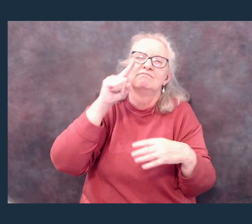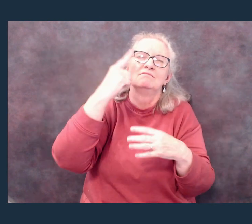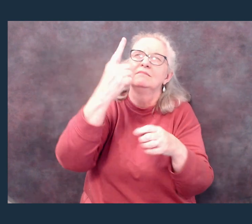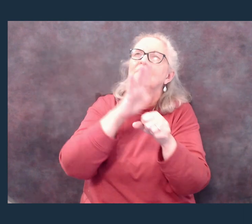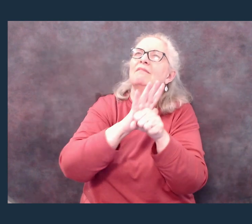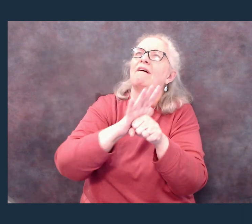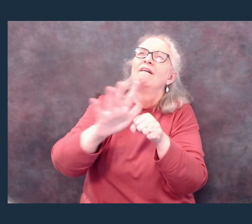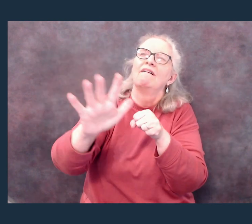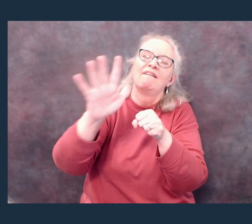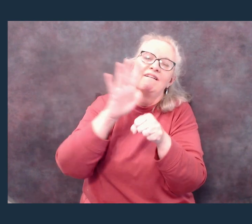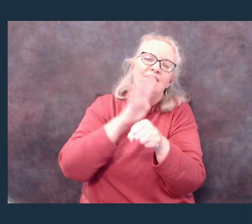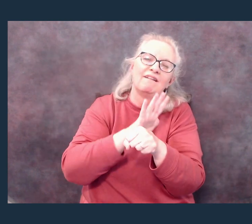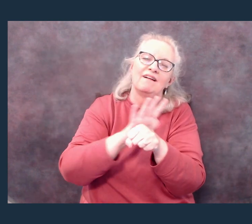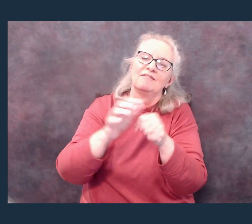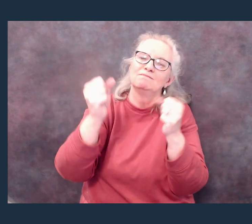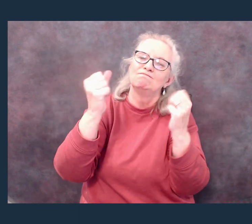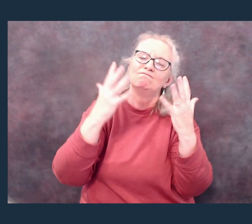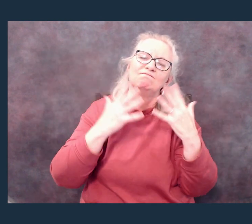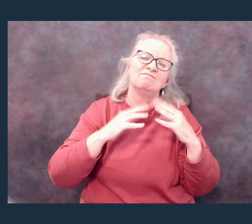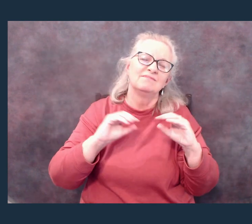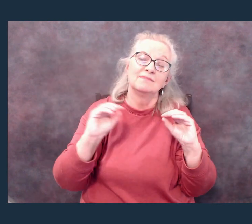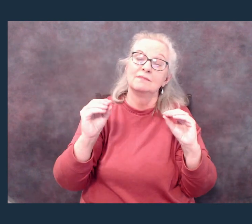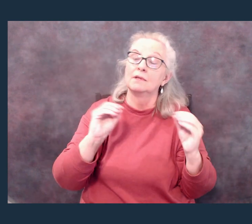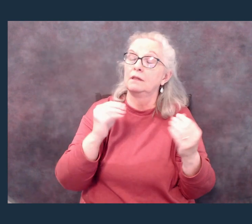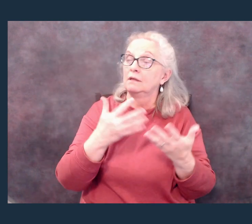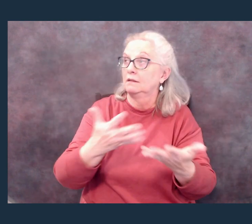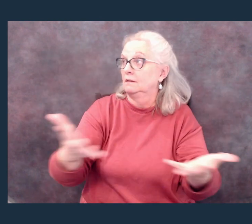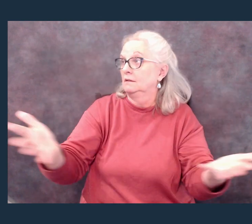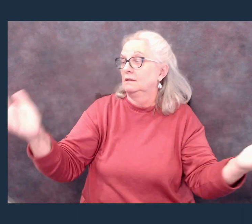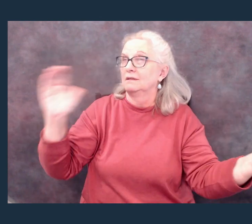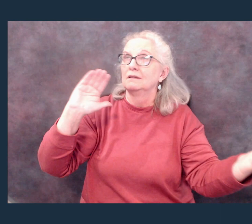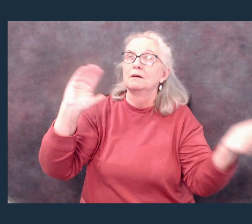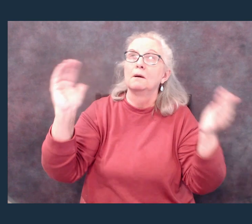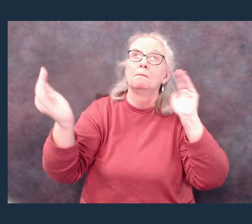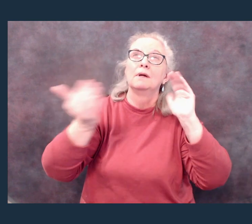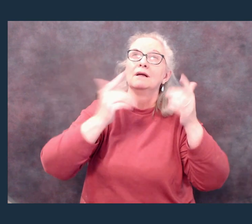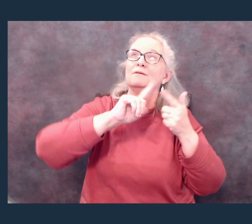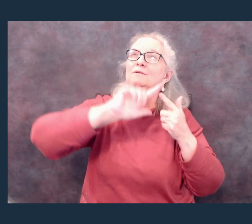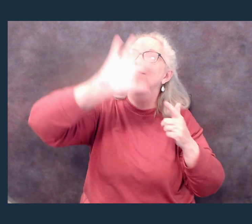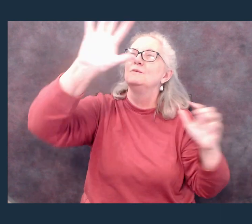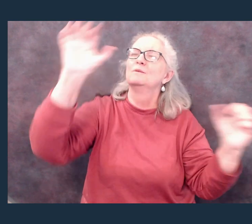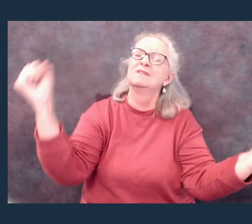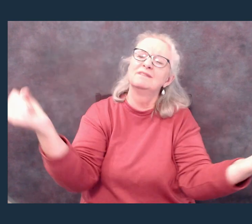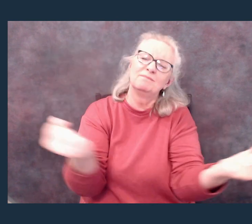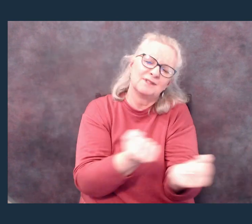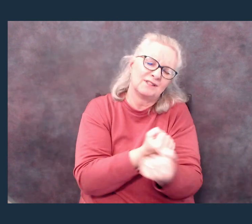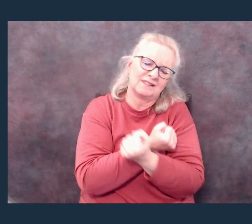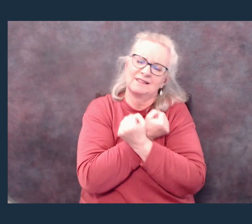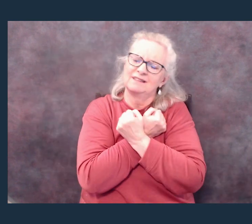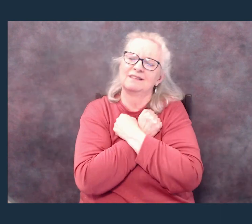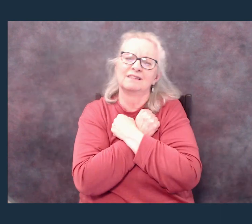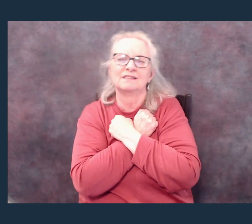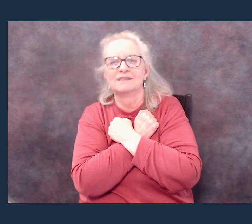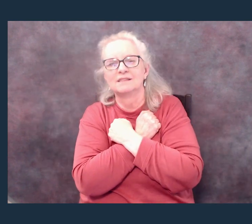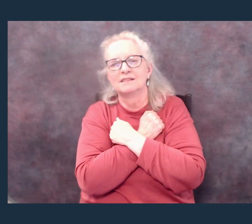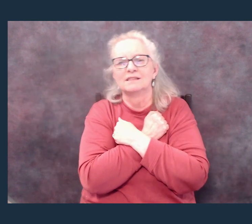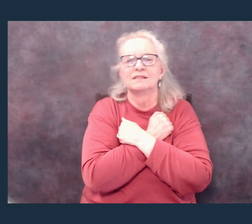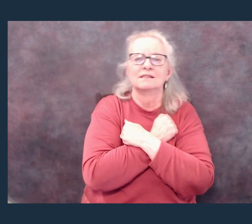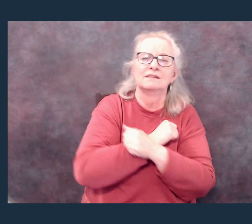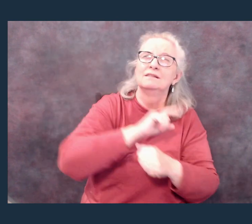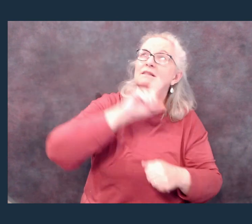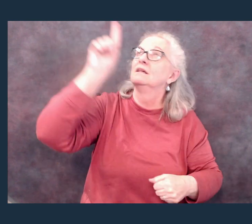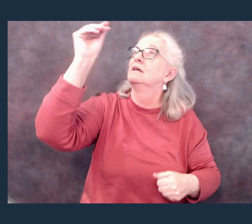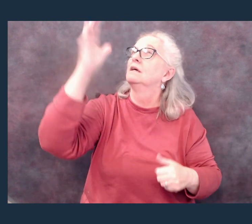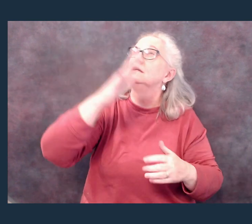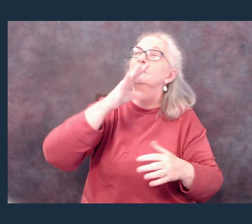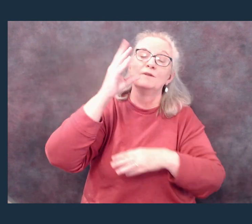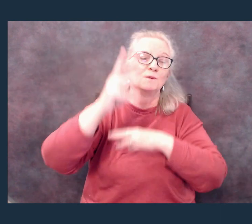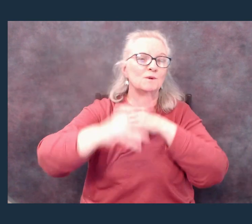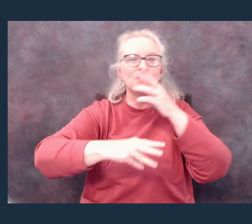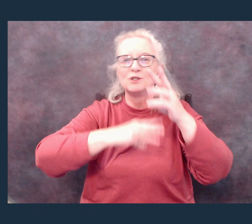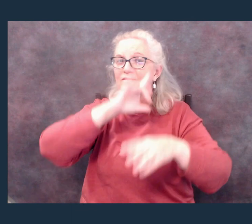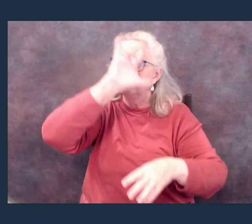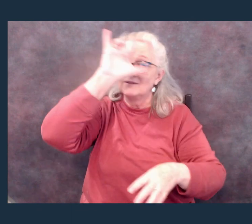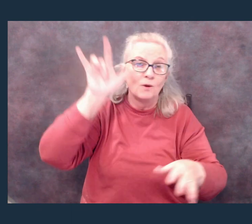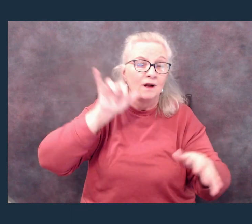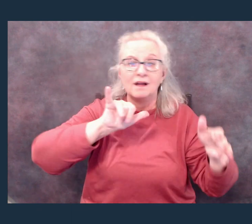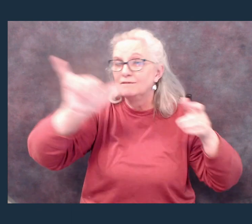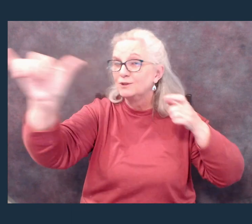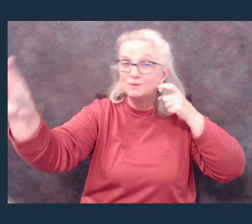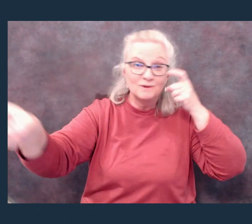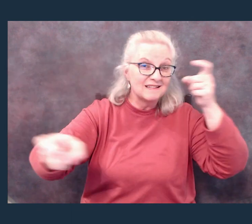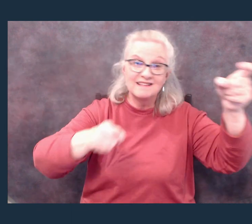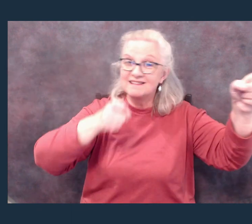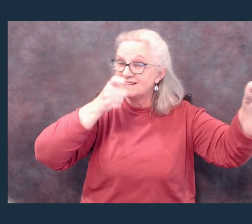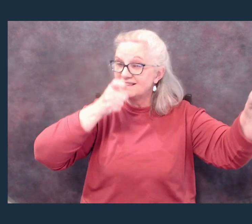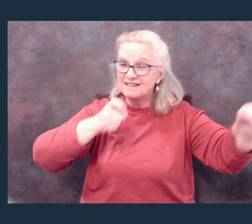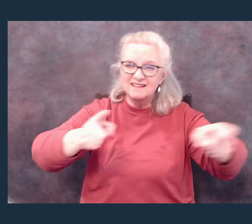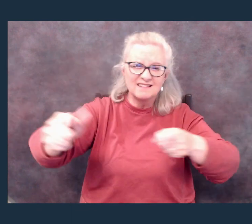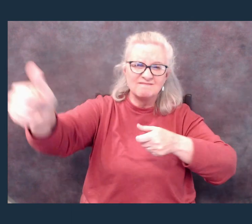Nothing compares to Your embrace Light of the world forever reign